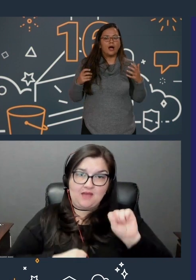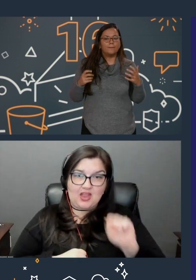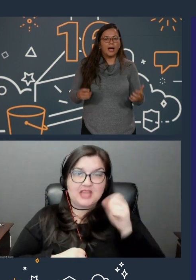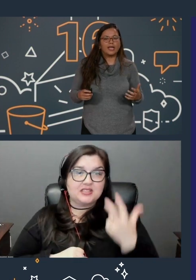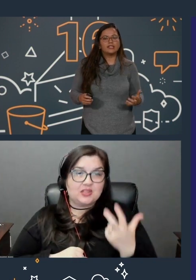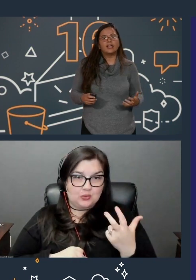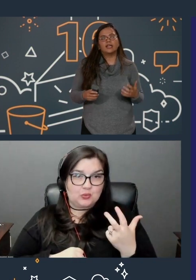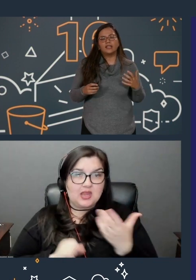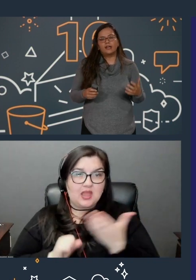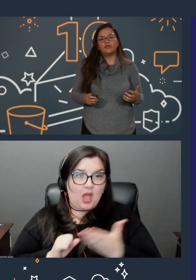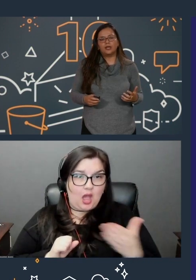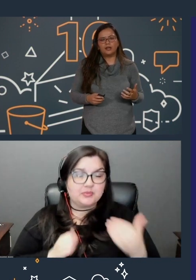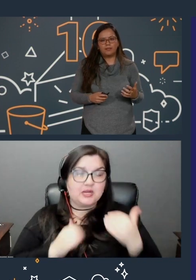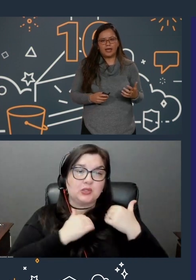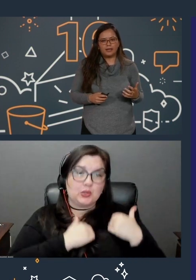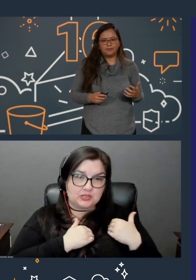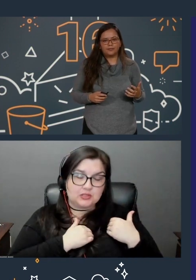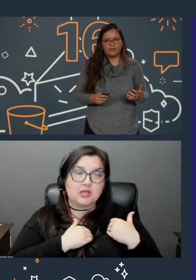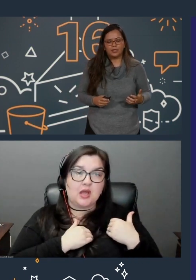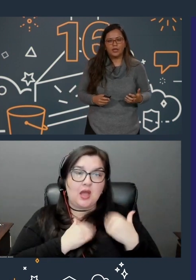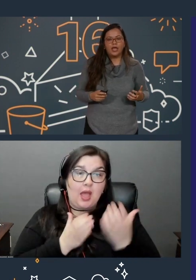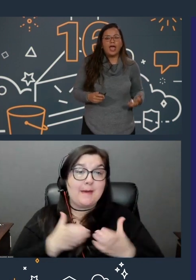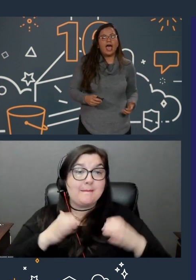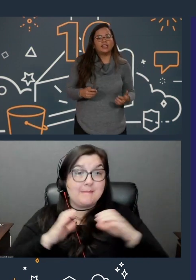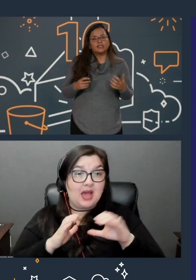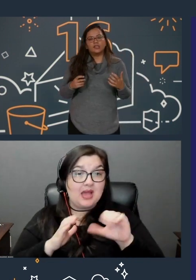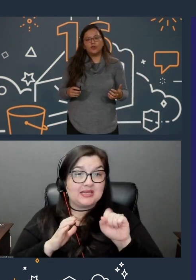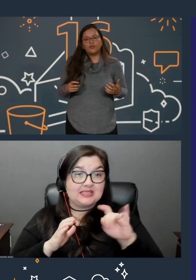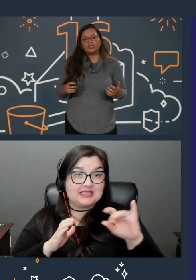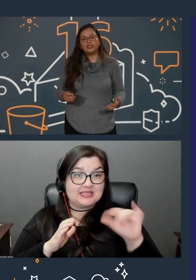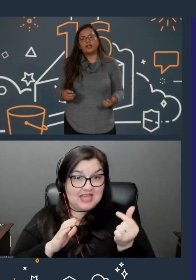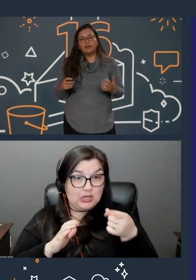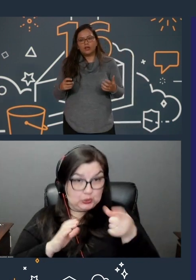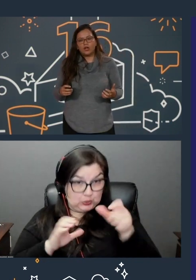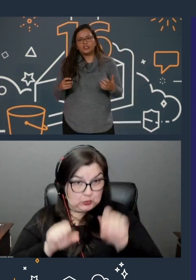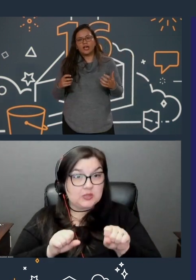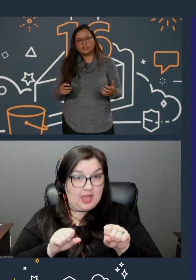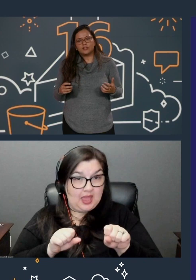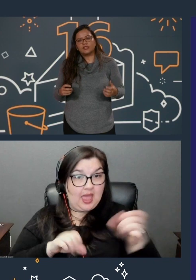a bucket setting that you can apply. And this new feature that we launched last year